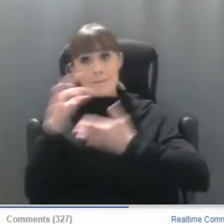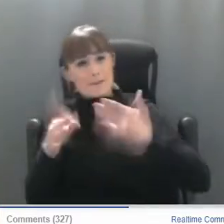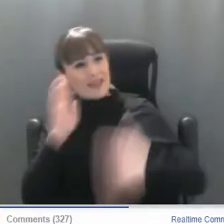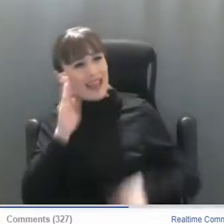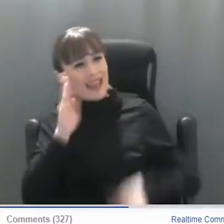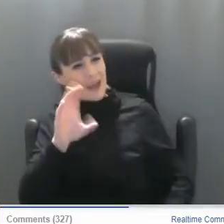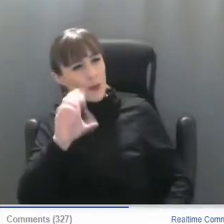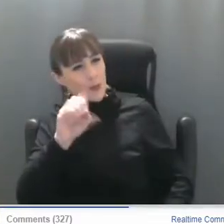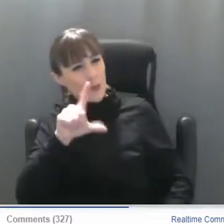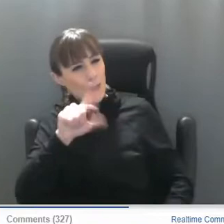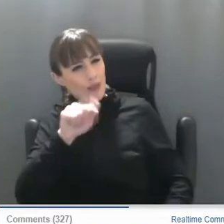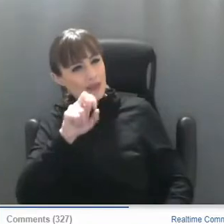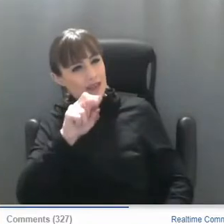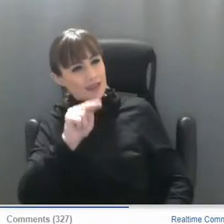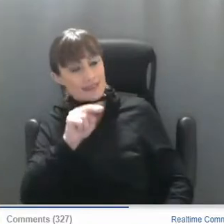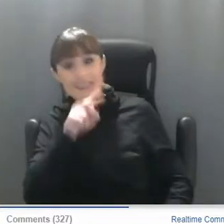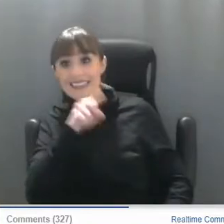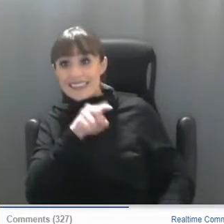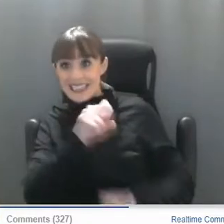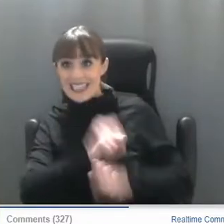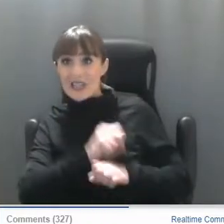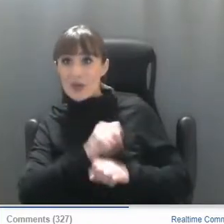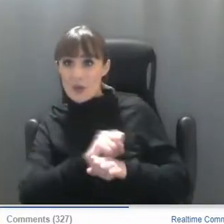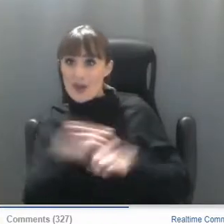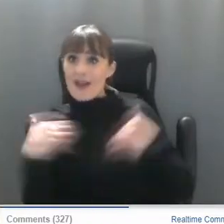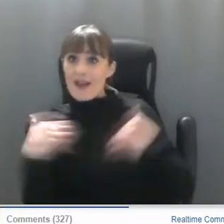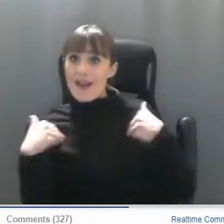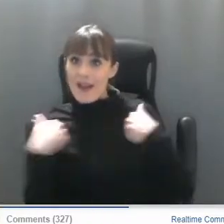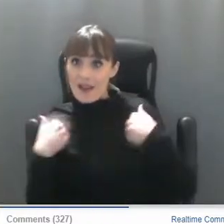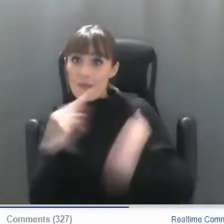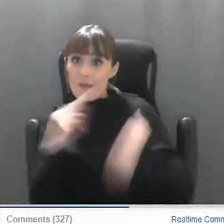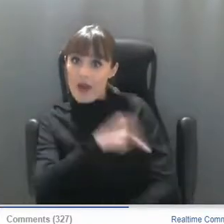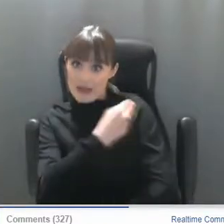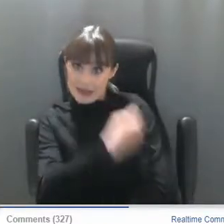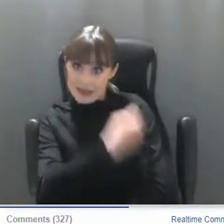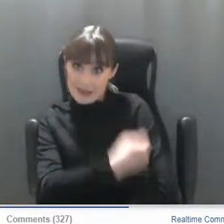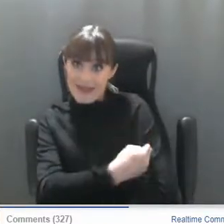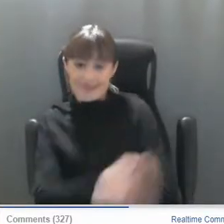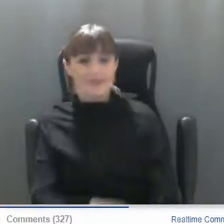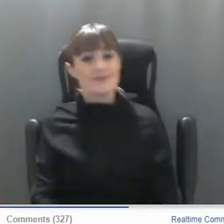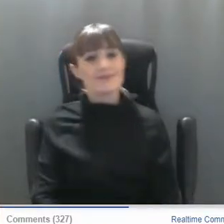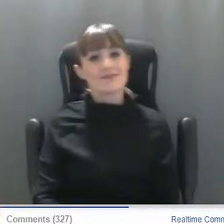Colton works in our Animal Hospitals. And then here we go this is one of those spots I